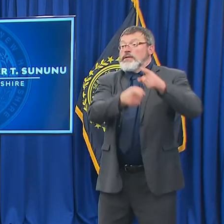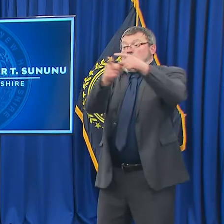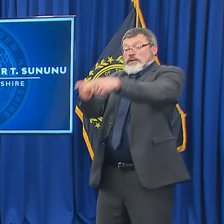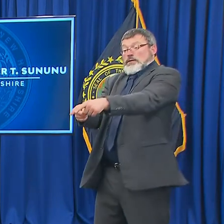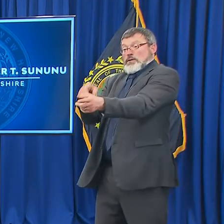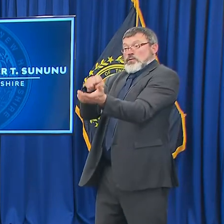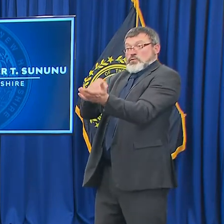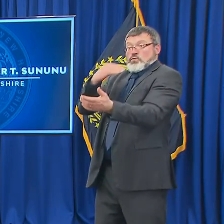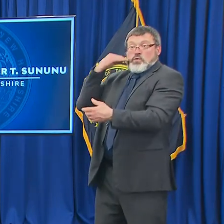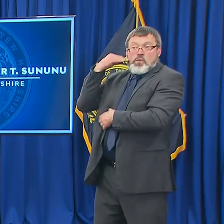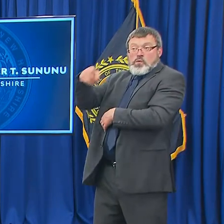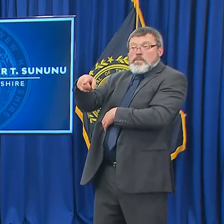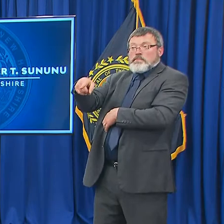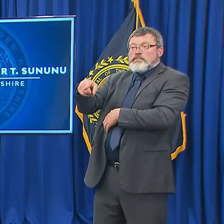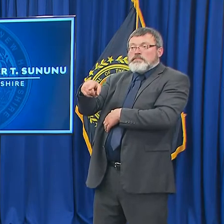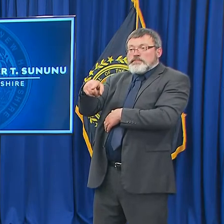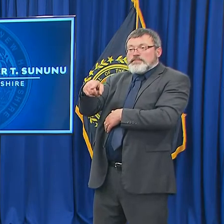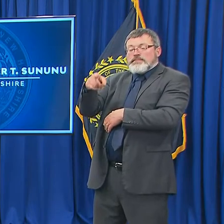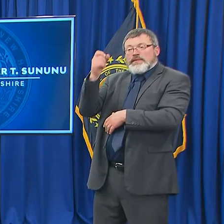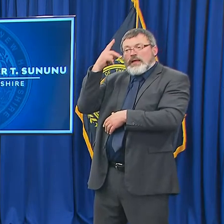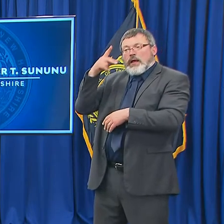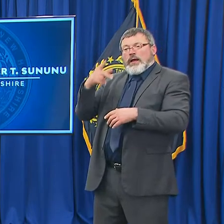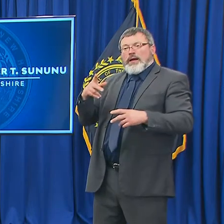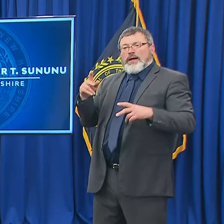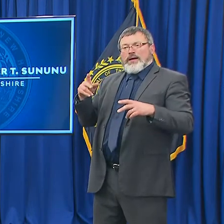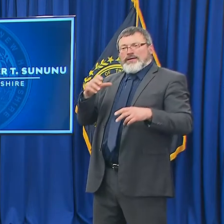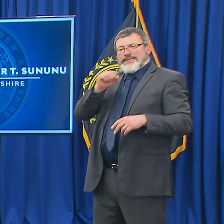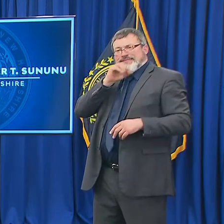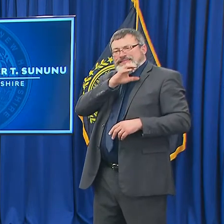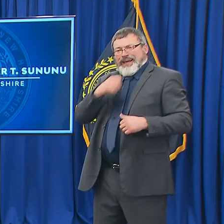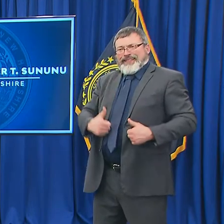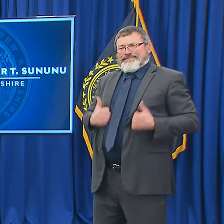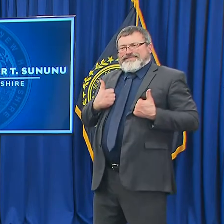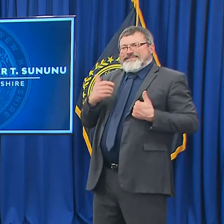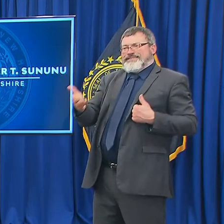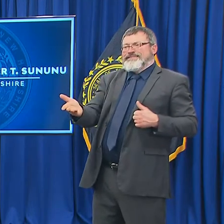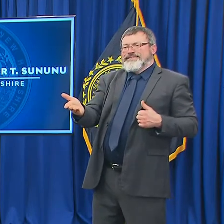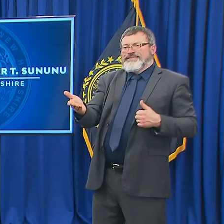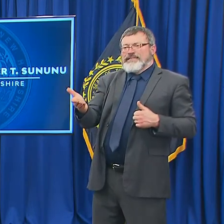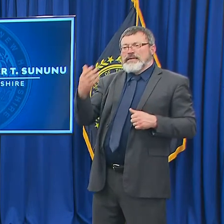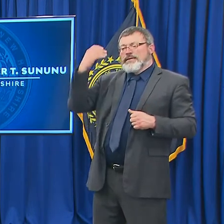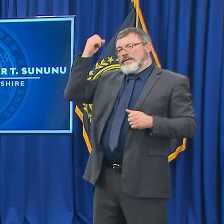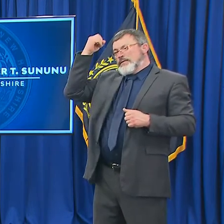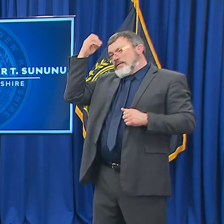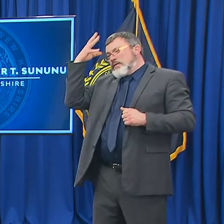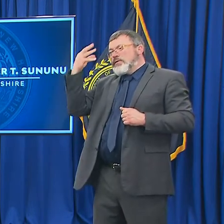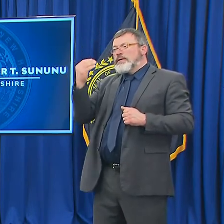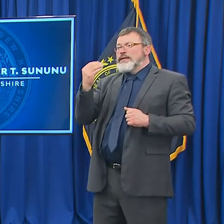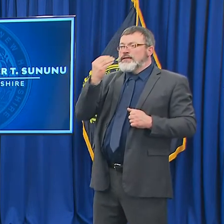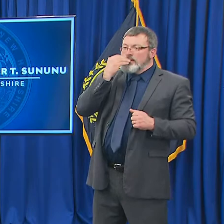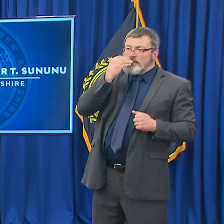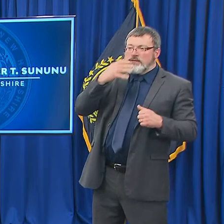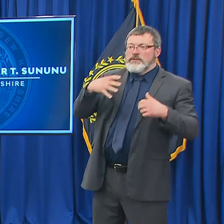in the school setting you know the other piece of this may be. And I think we're still learning about how COVID 19 affects